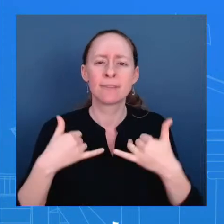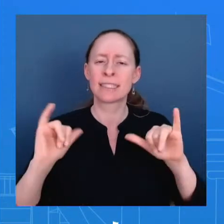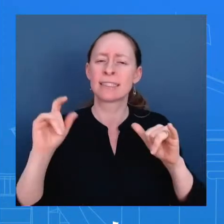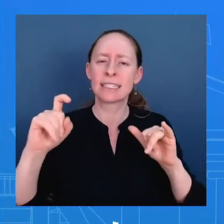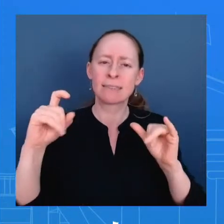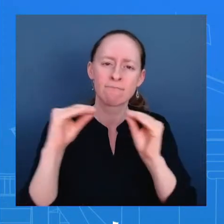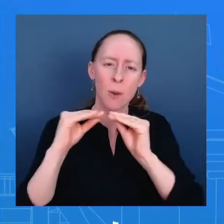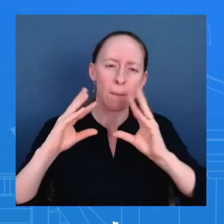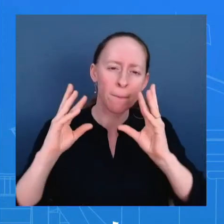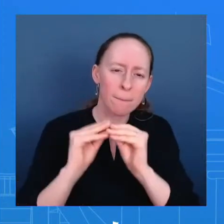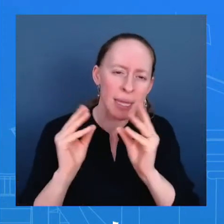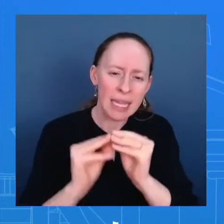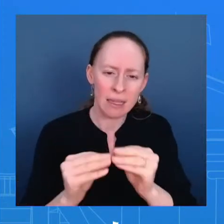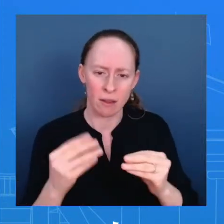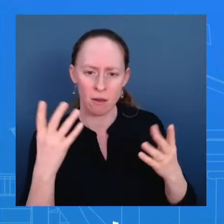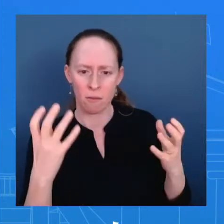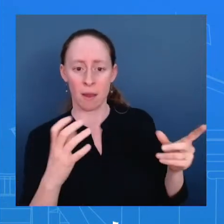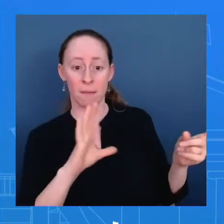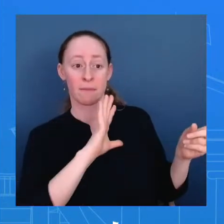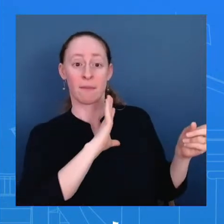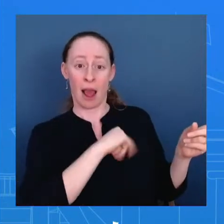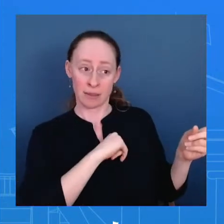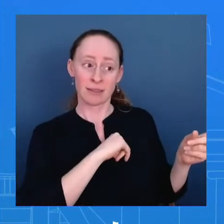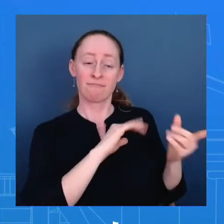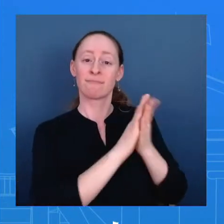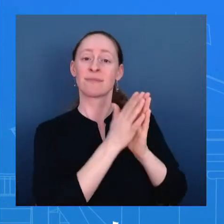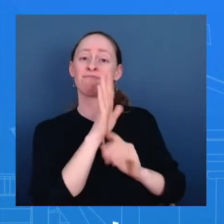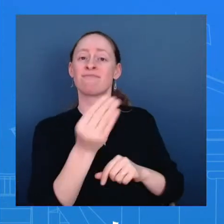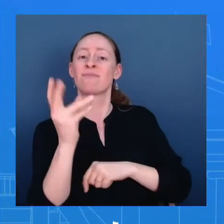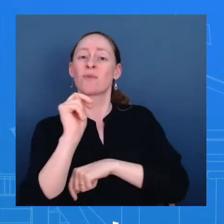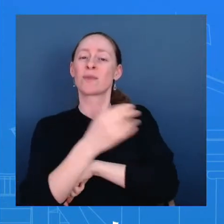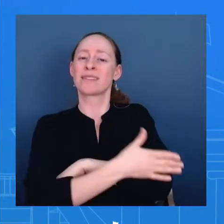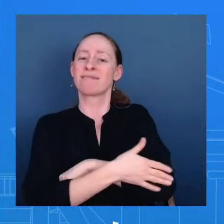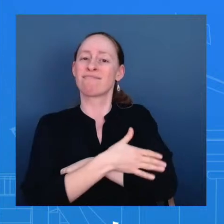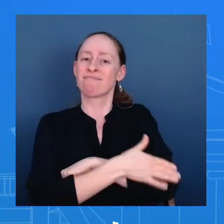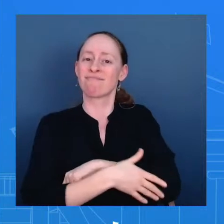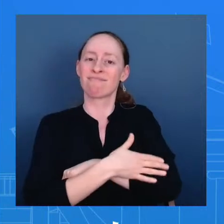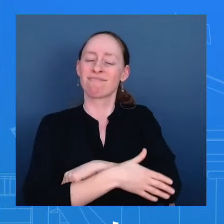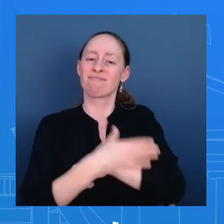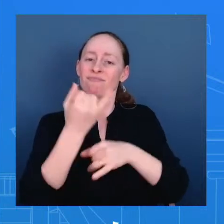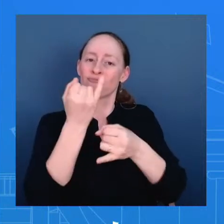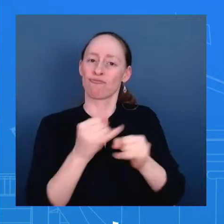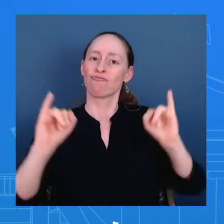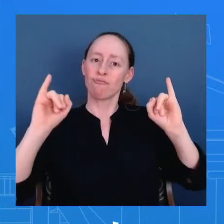which is the only way to establish a sustainable peace between the Israelis and the Palestinians. That continues to be --